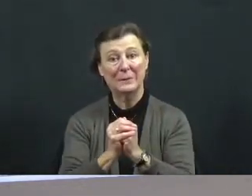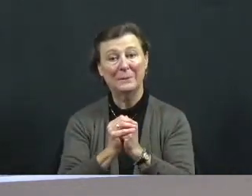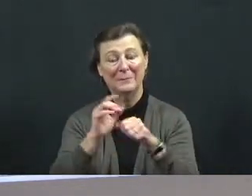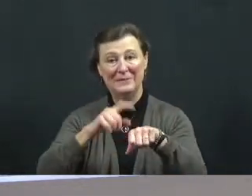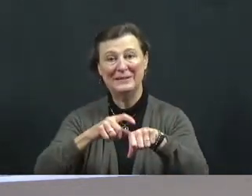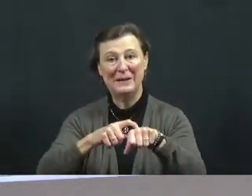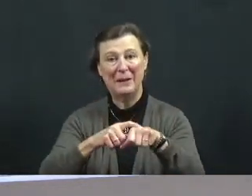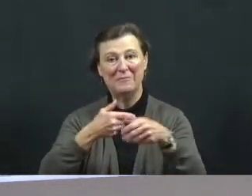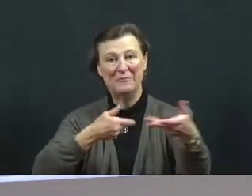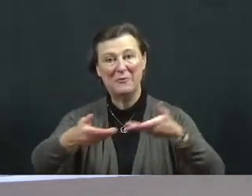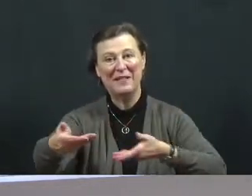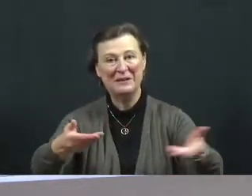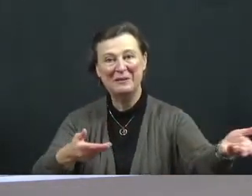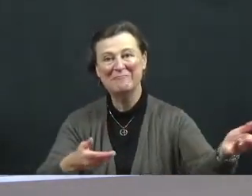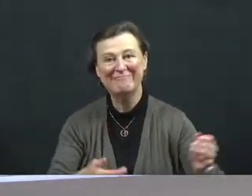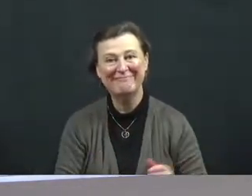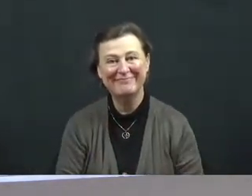Welcome.